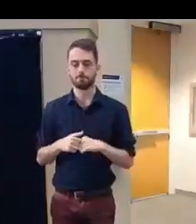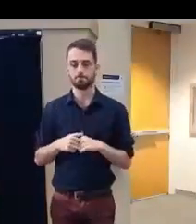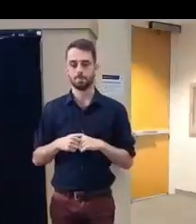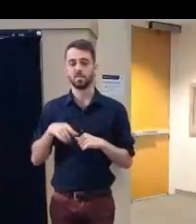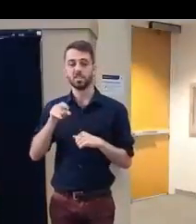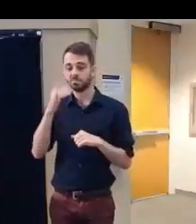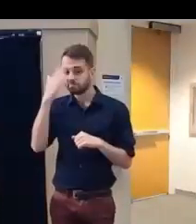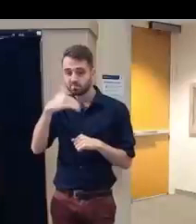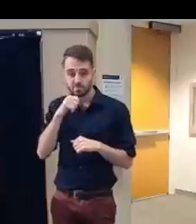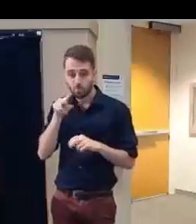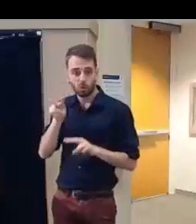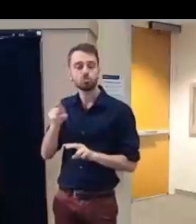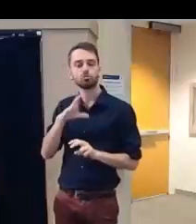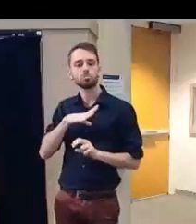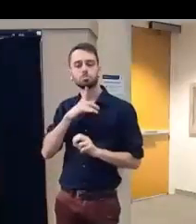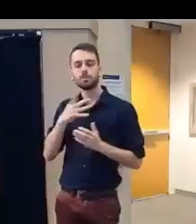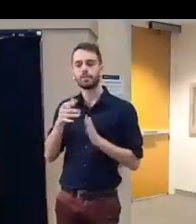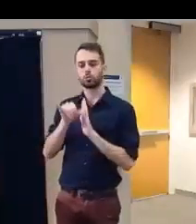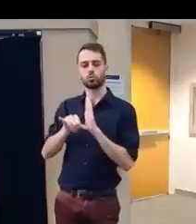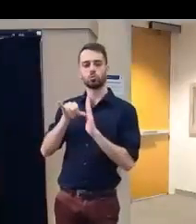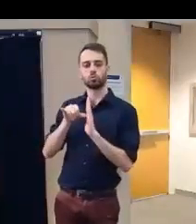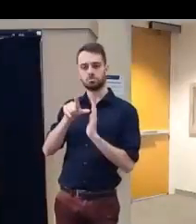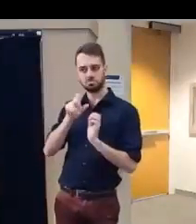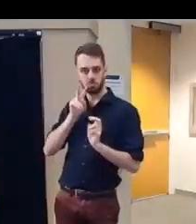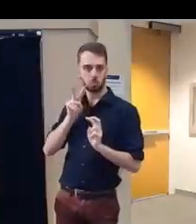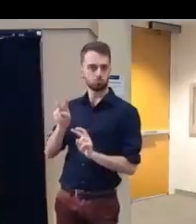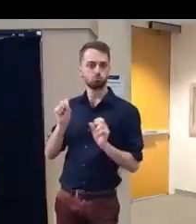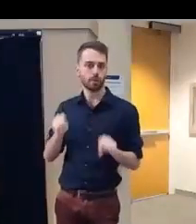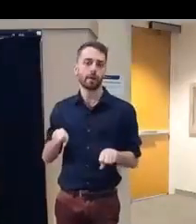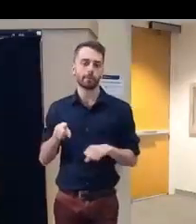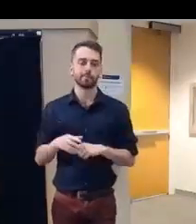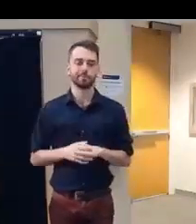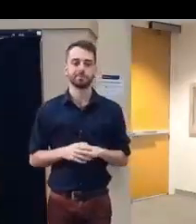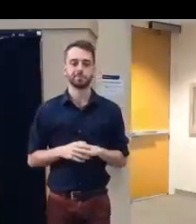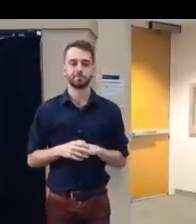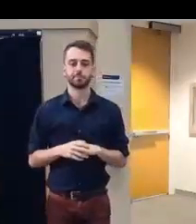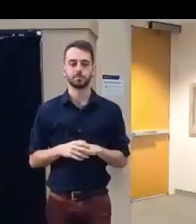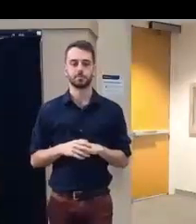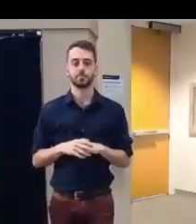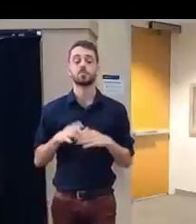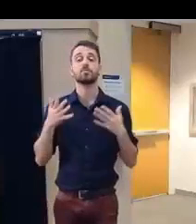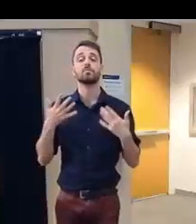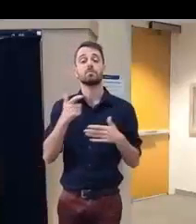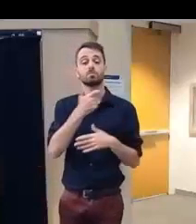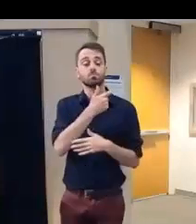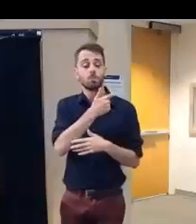Youtube channel I believe and then our trainees also um read through the Common Ground Health